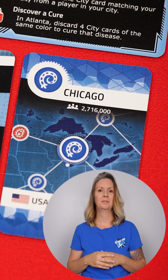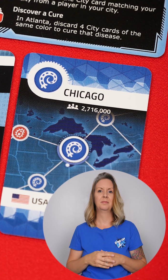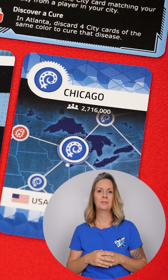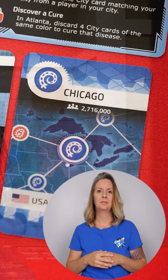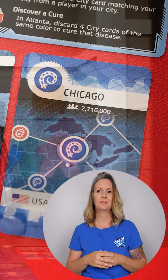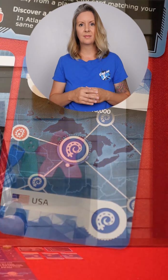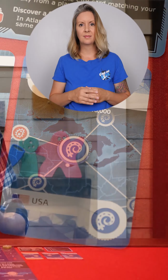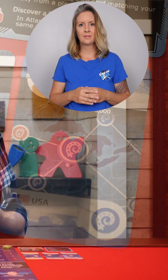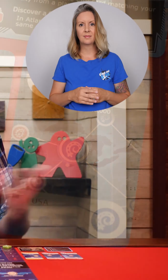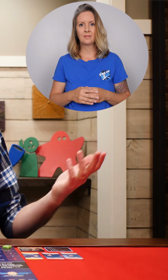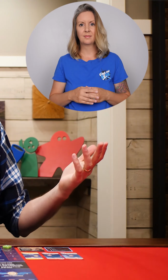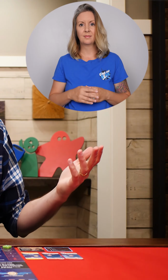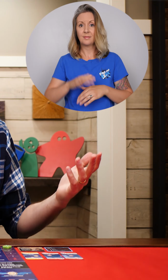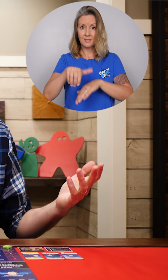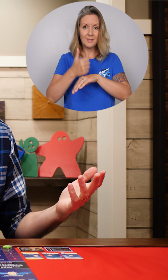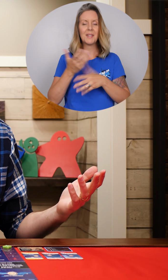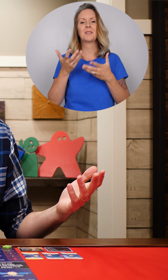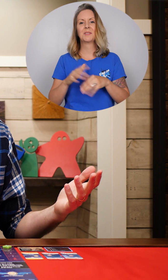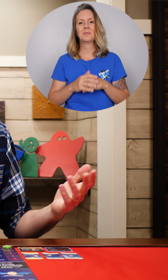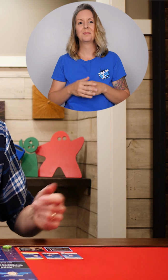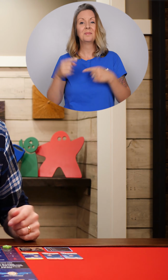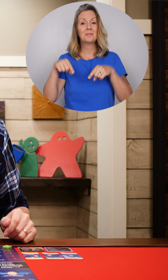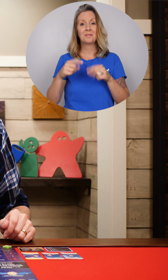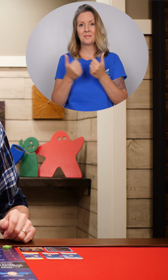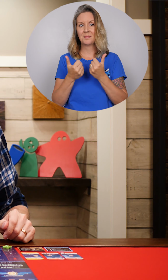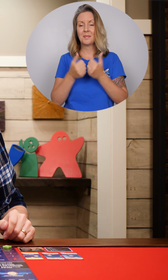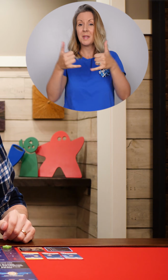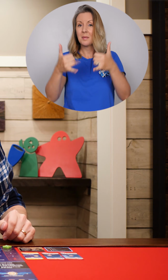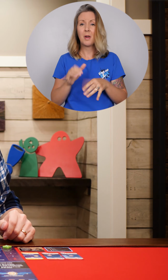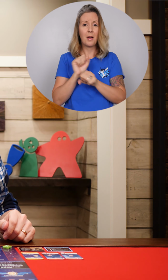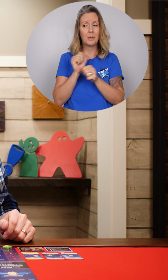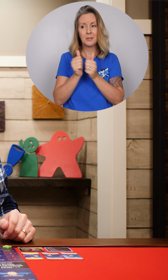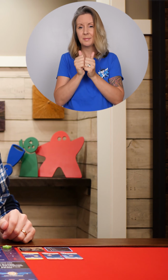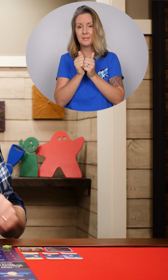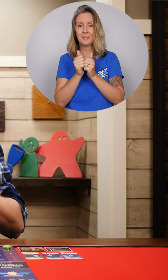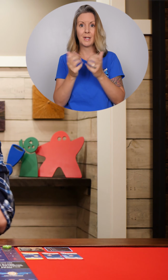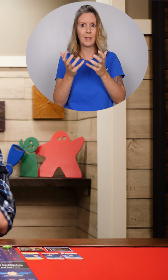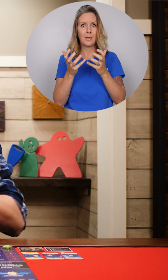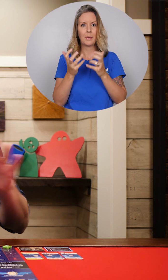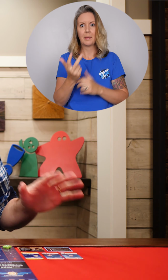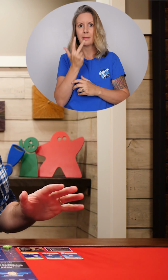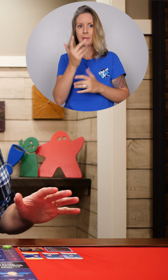the game. And that’s the setup! In Pandemic: Hot Zone – North America, you and the other